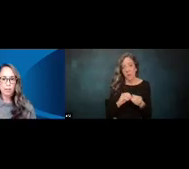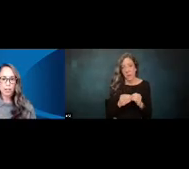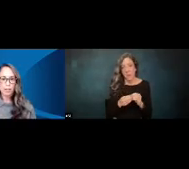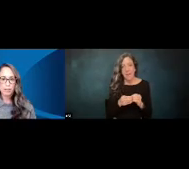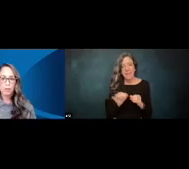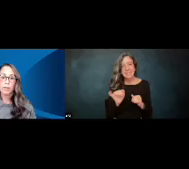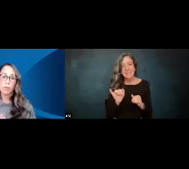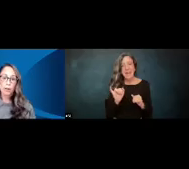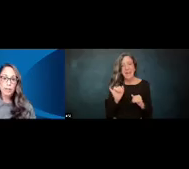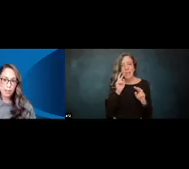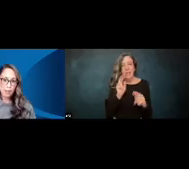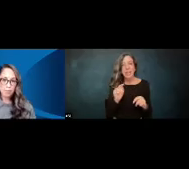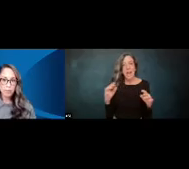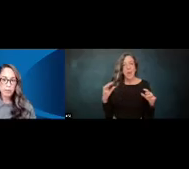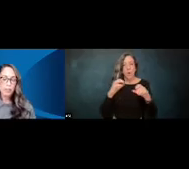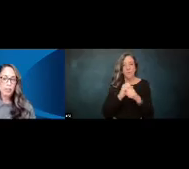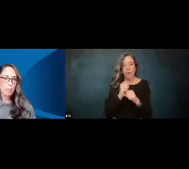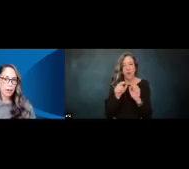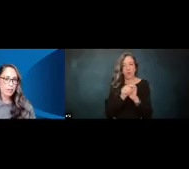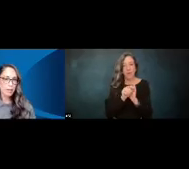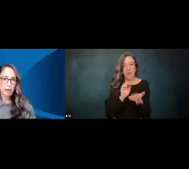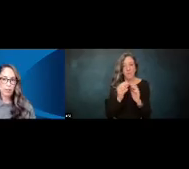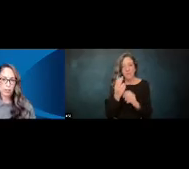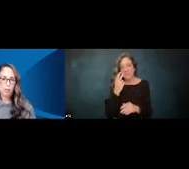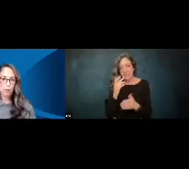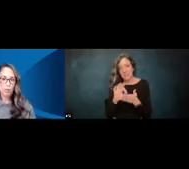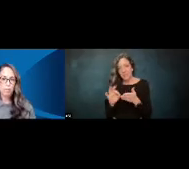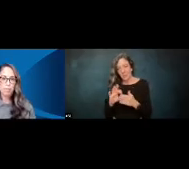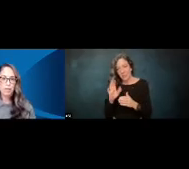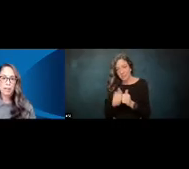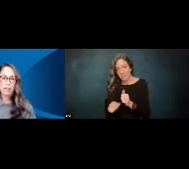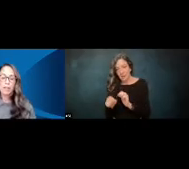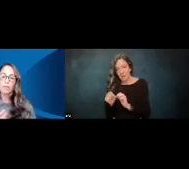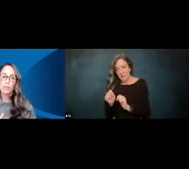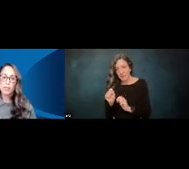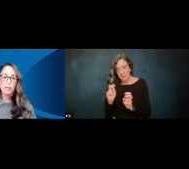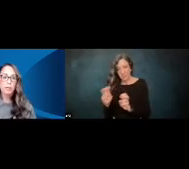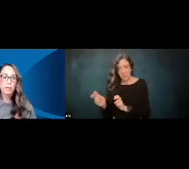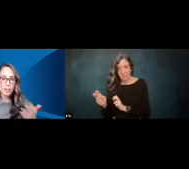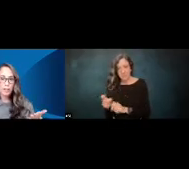by subject. You get more insight when you can see the parts and not just the whole. So for example,